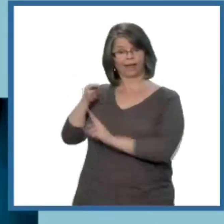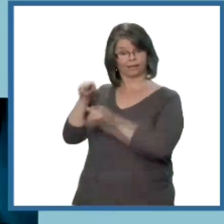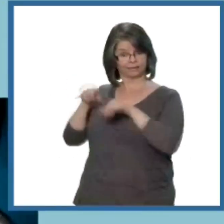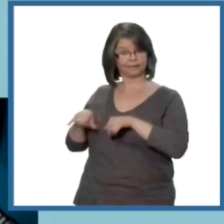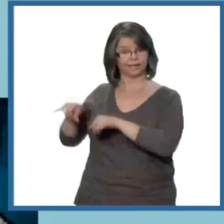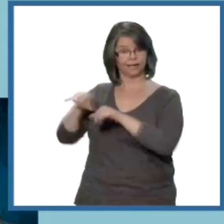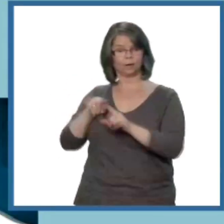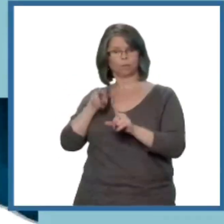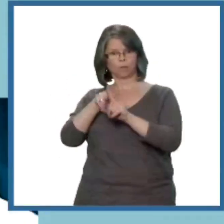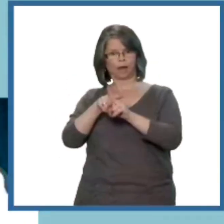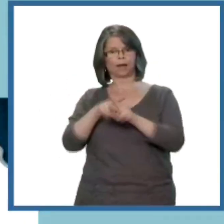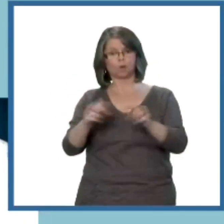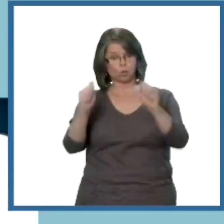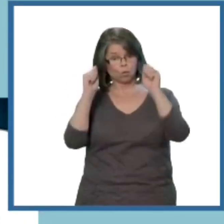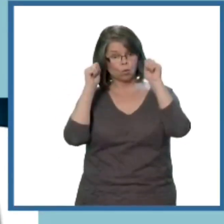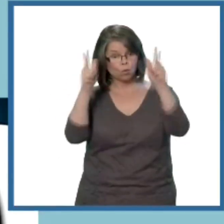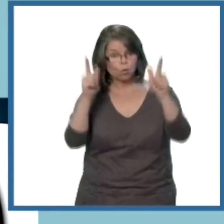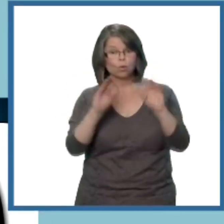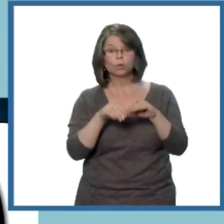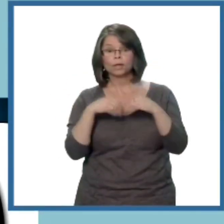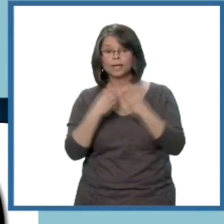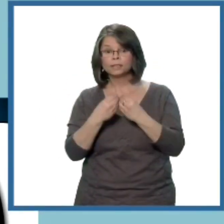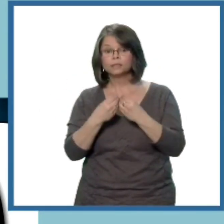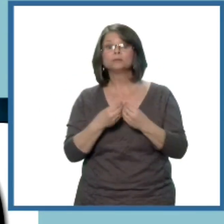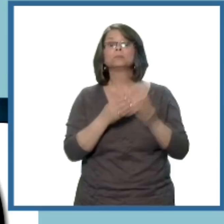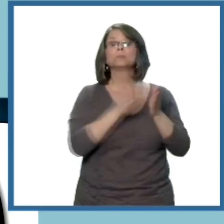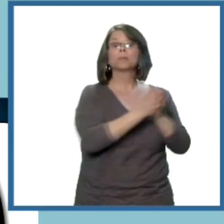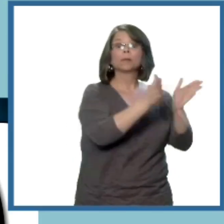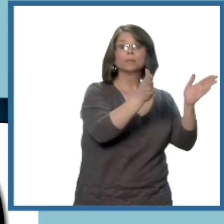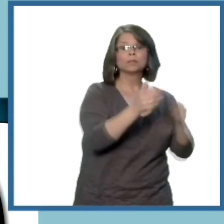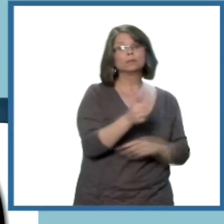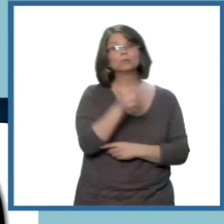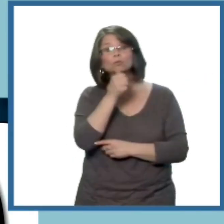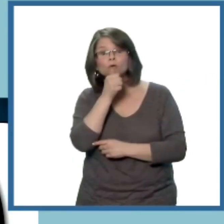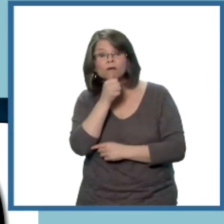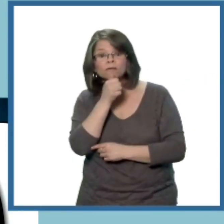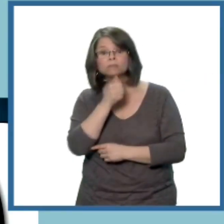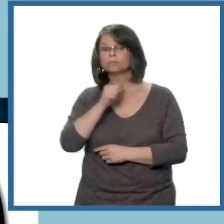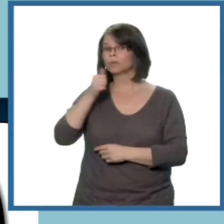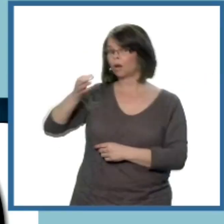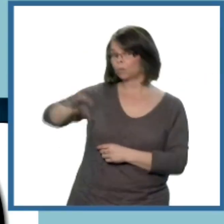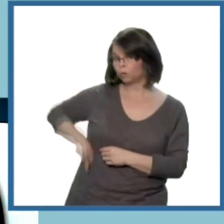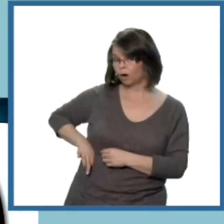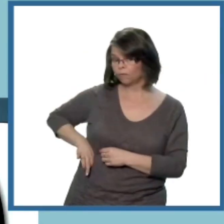The AODA standards don't limit or replace the requirements of the Code or any other law.